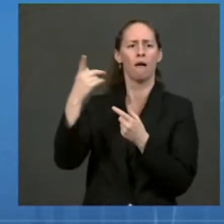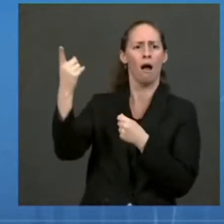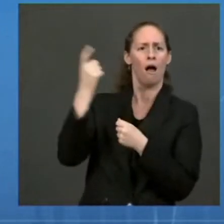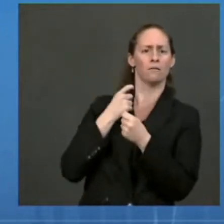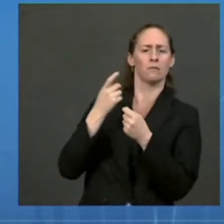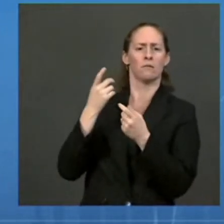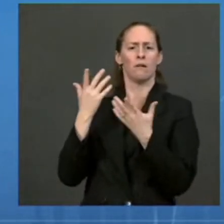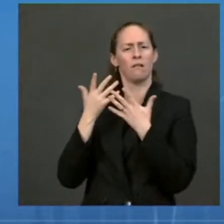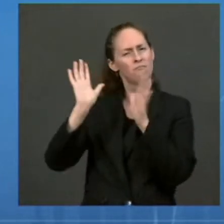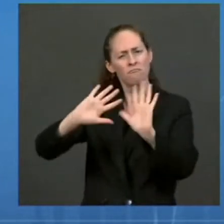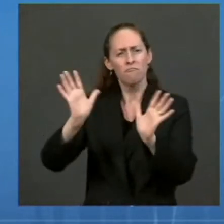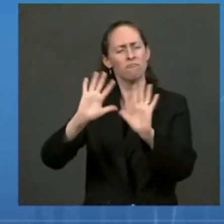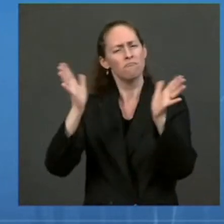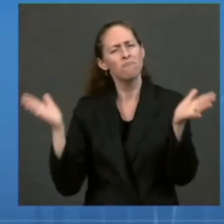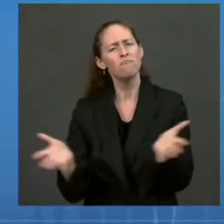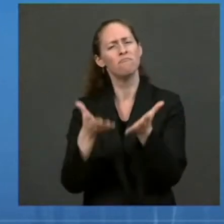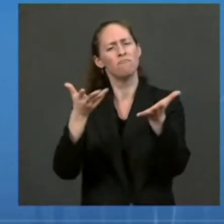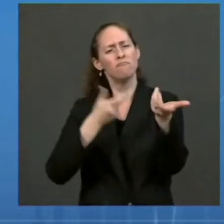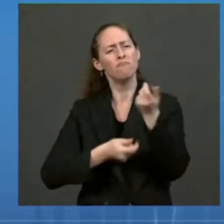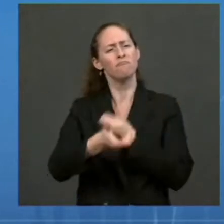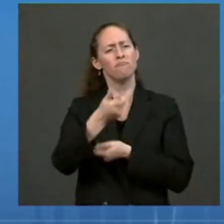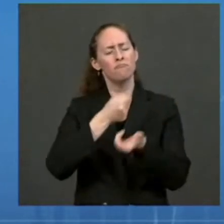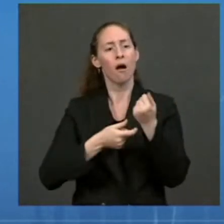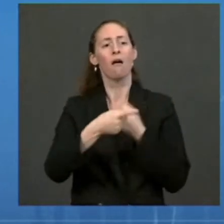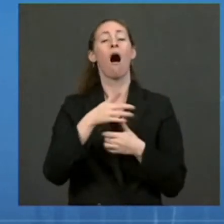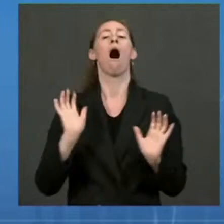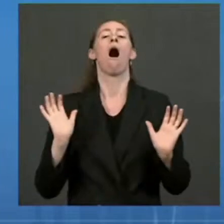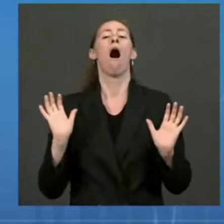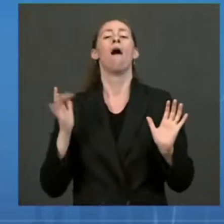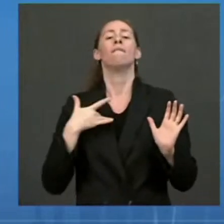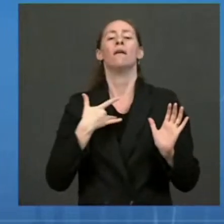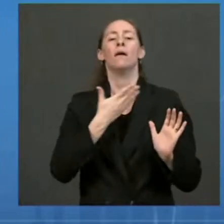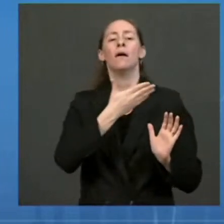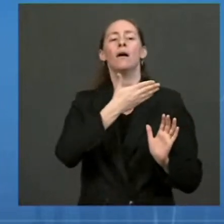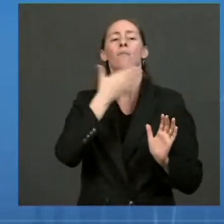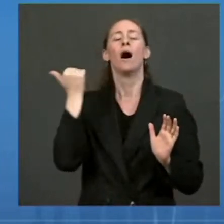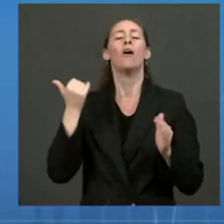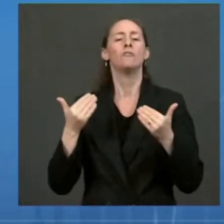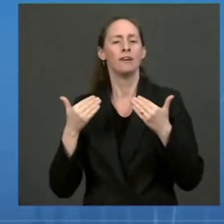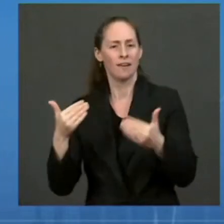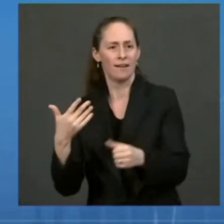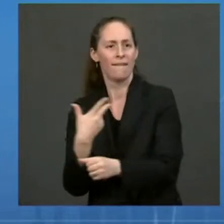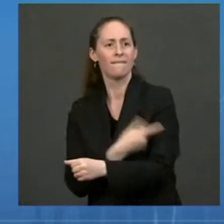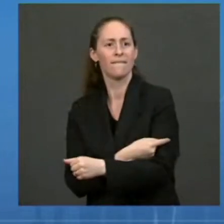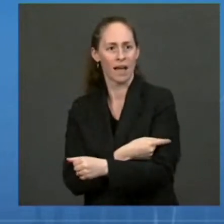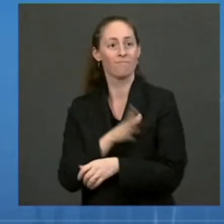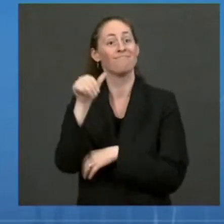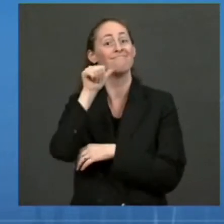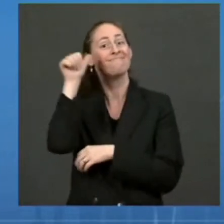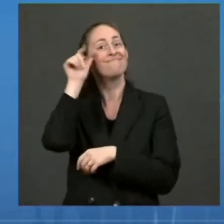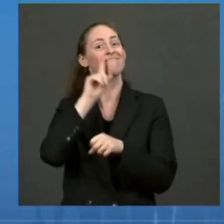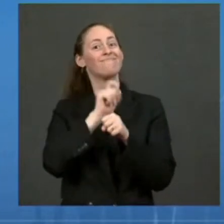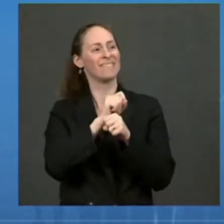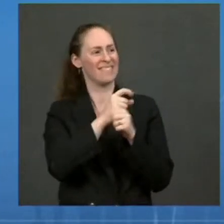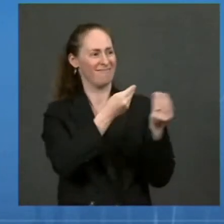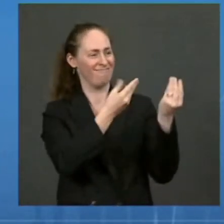RAISED QUESTIONS IN THE PAST. A